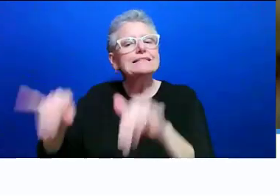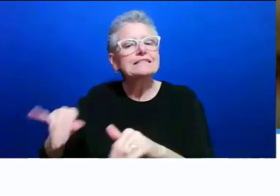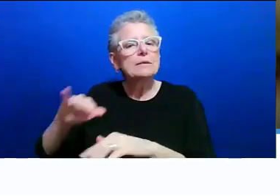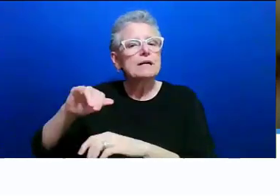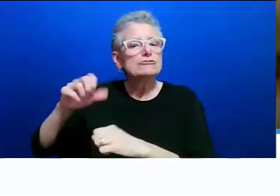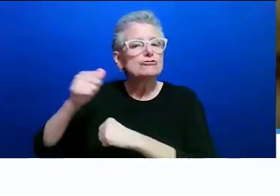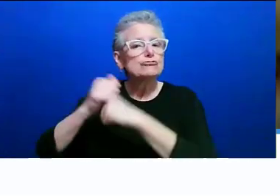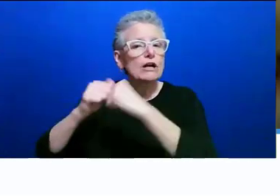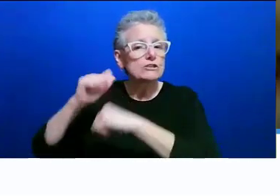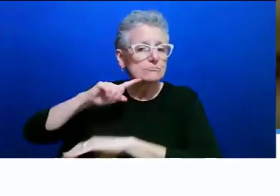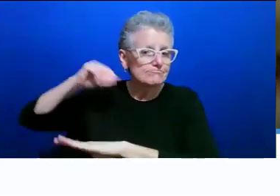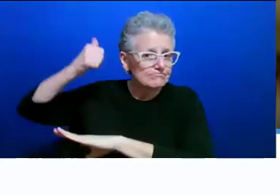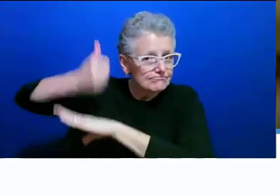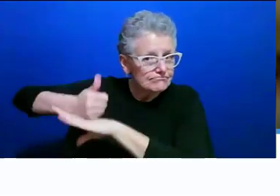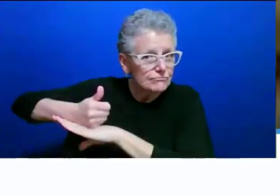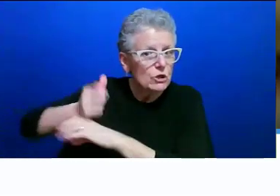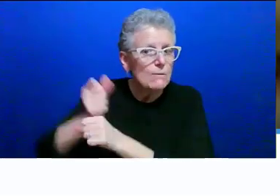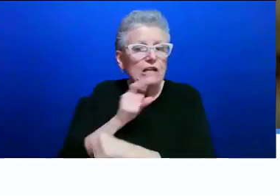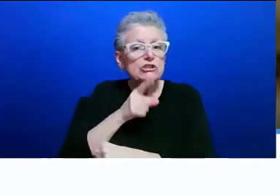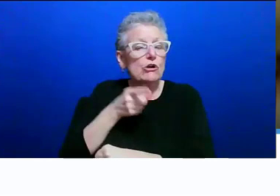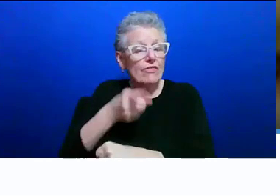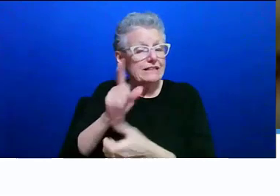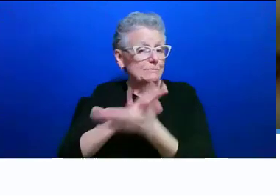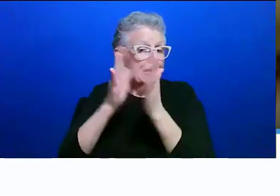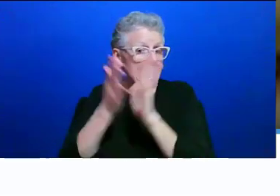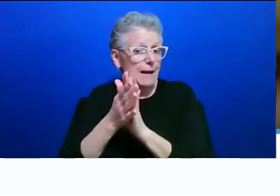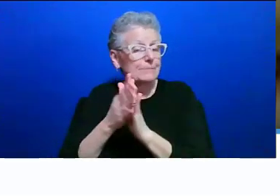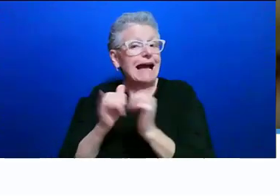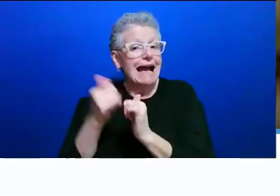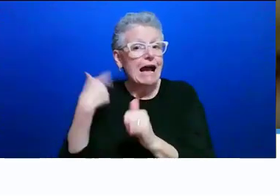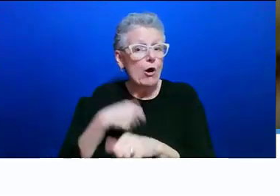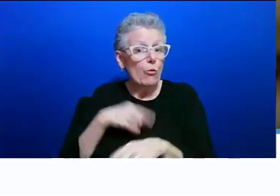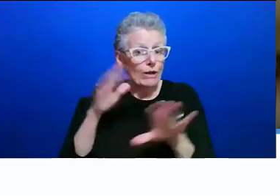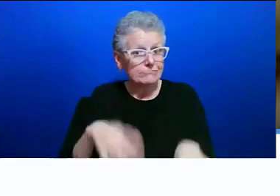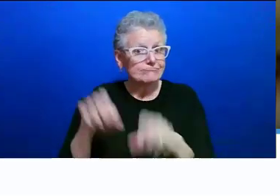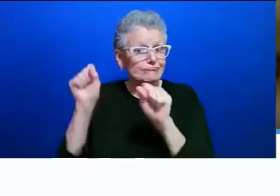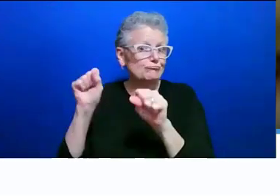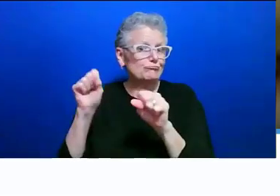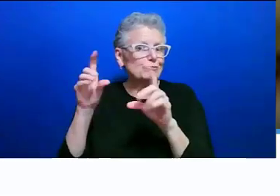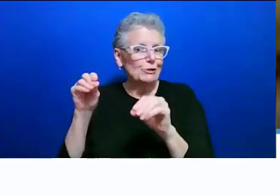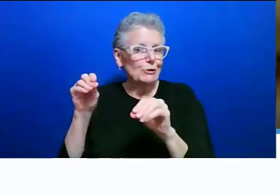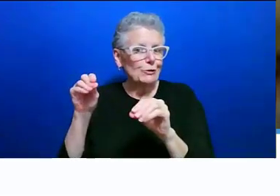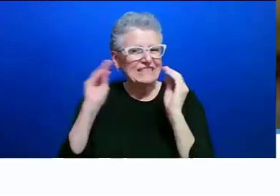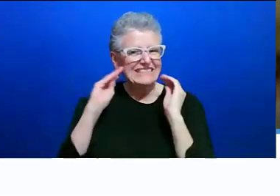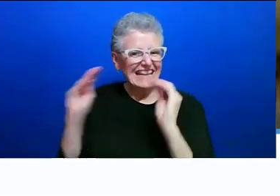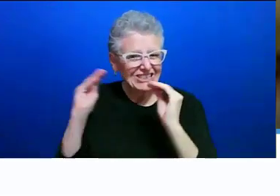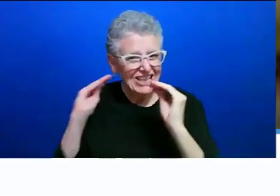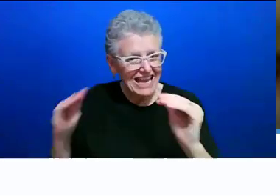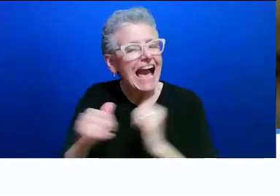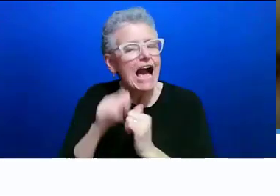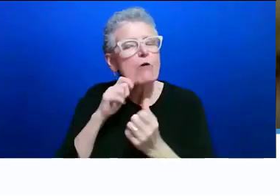to ensure that this becomes the way that we do business. This is how we support all learners to ensure